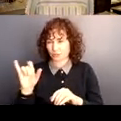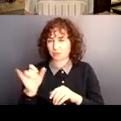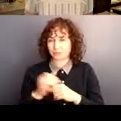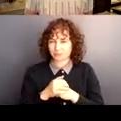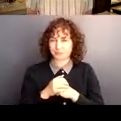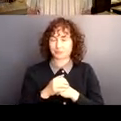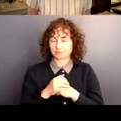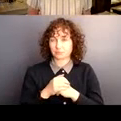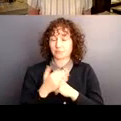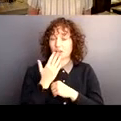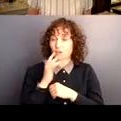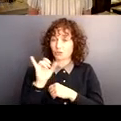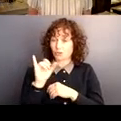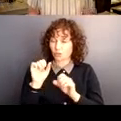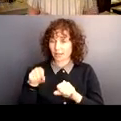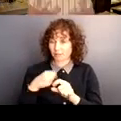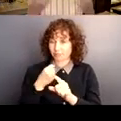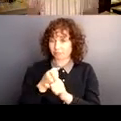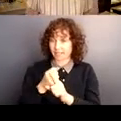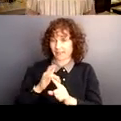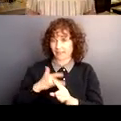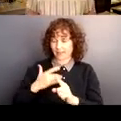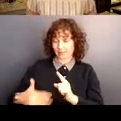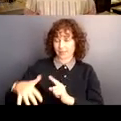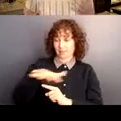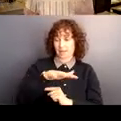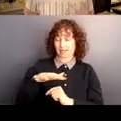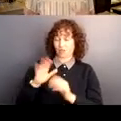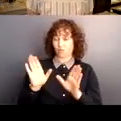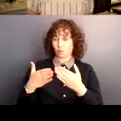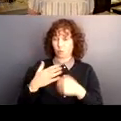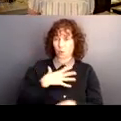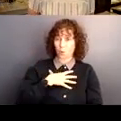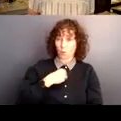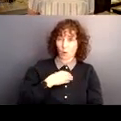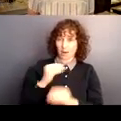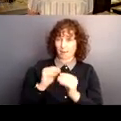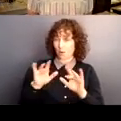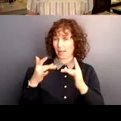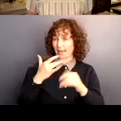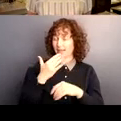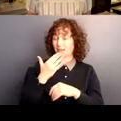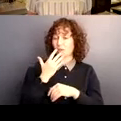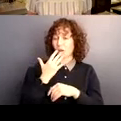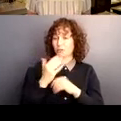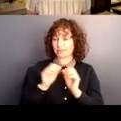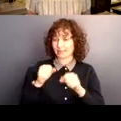Colors can also affect our feeling of space in a room. White and lighter colors can make smaller spaces feel bigger